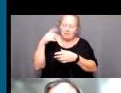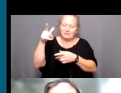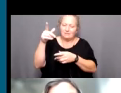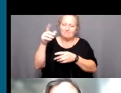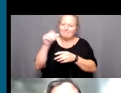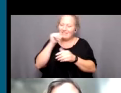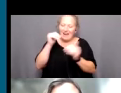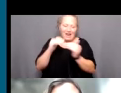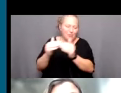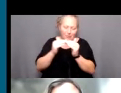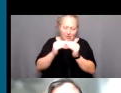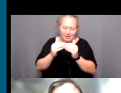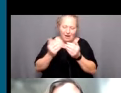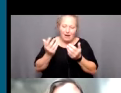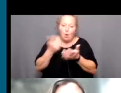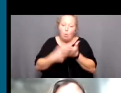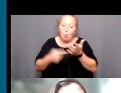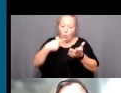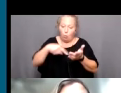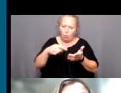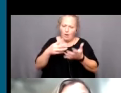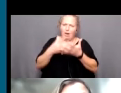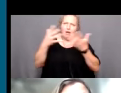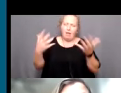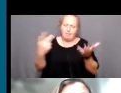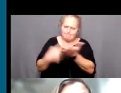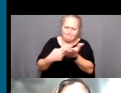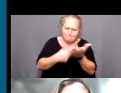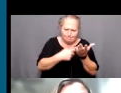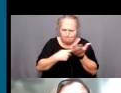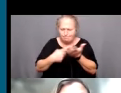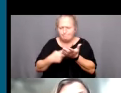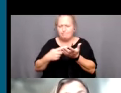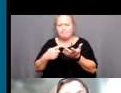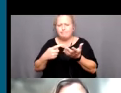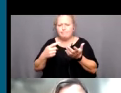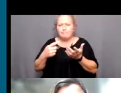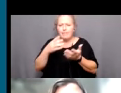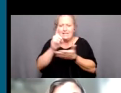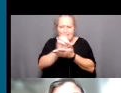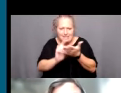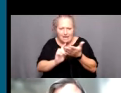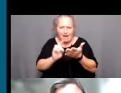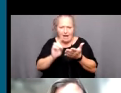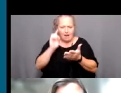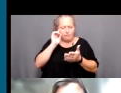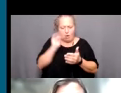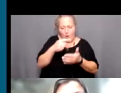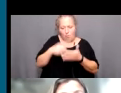and that is why the worker voice is at the center of what we talk about and a lot of what